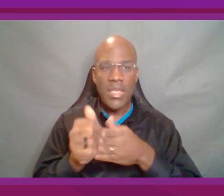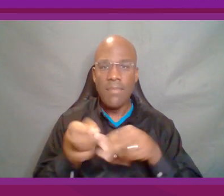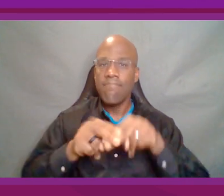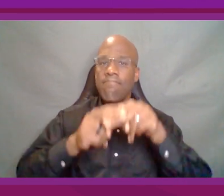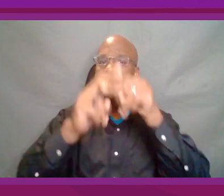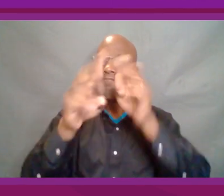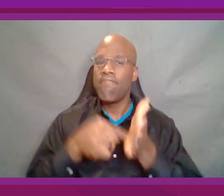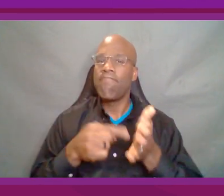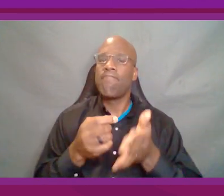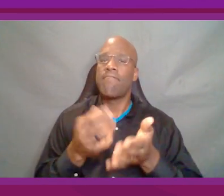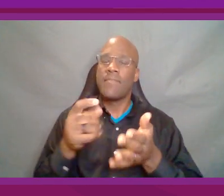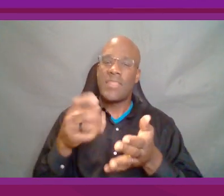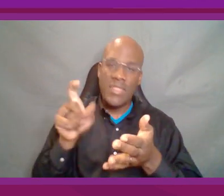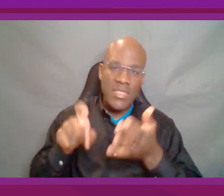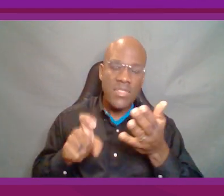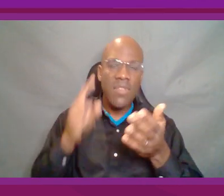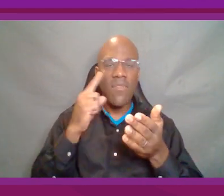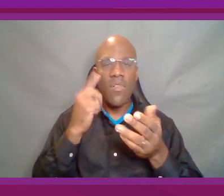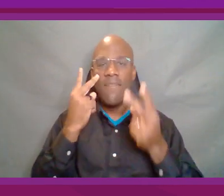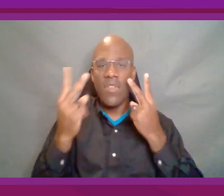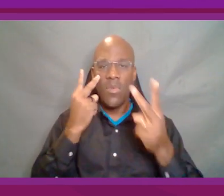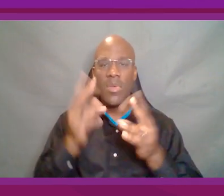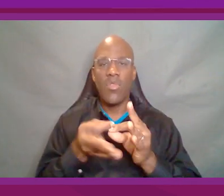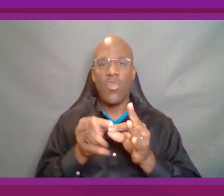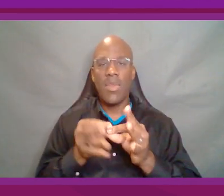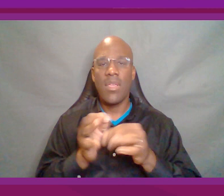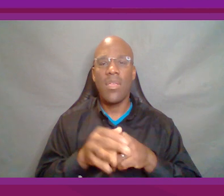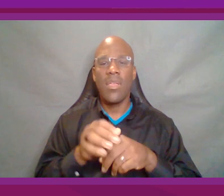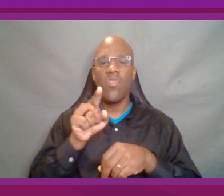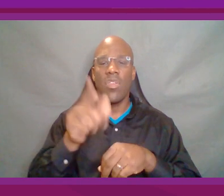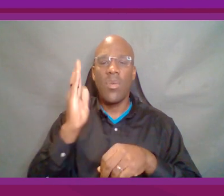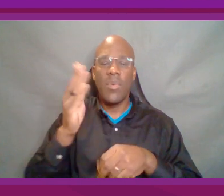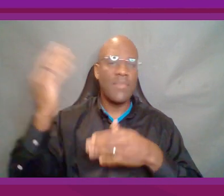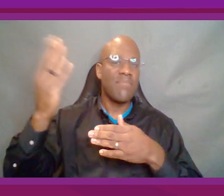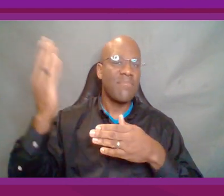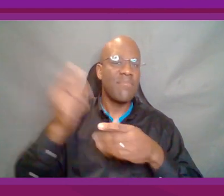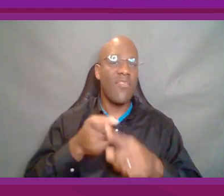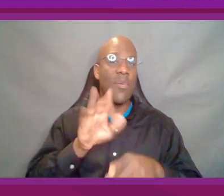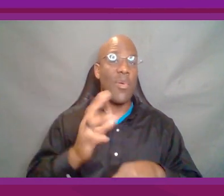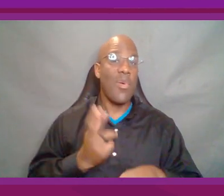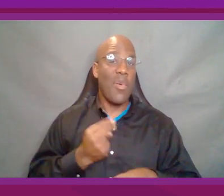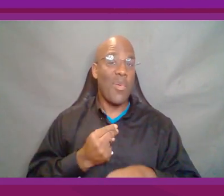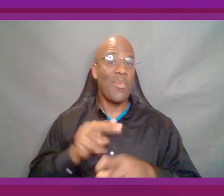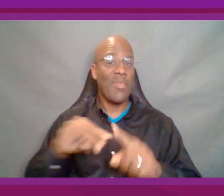public, private, and higher education organizations. Sevana will be speaking from her own experiences and perspective today.